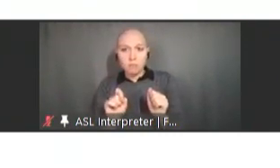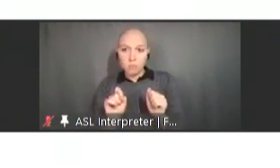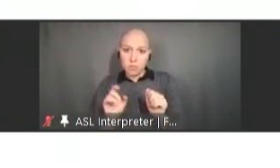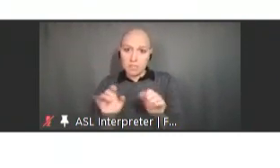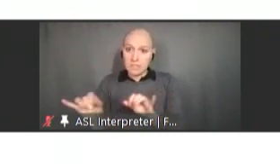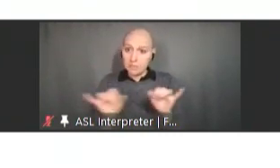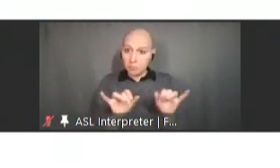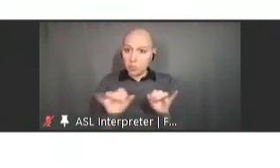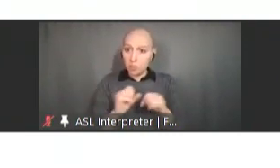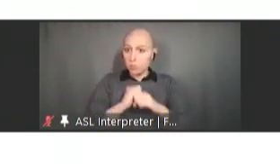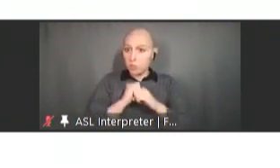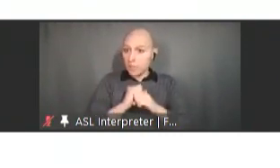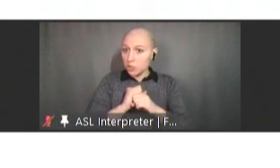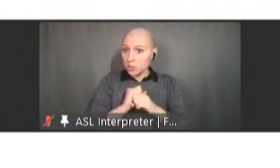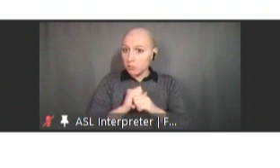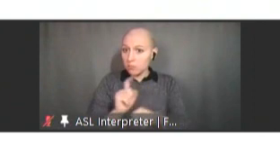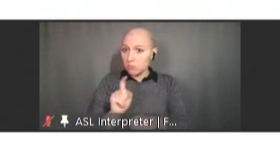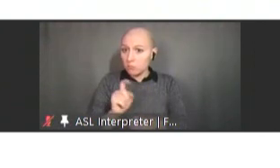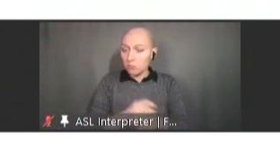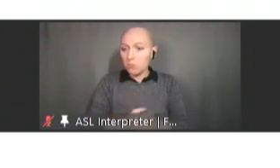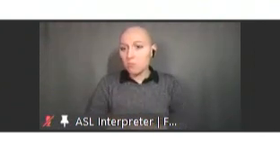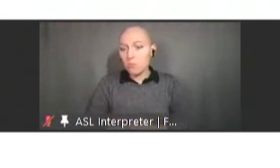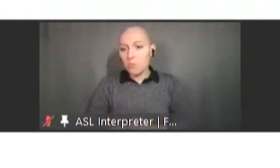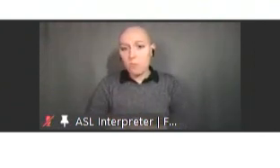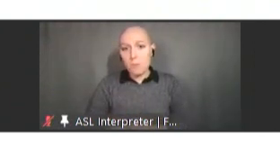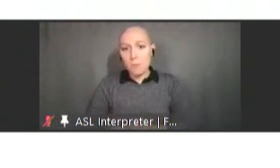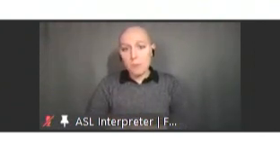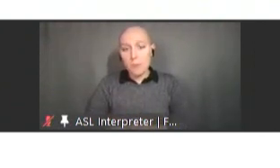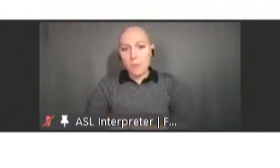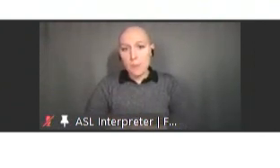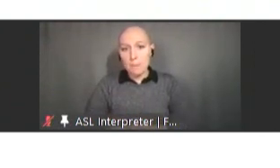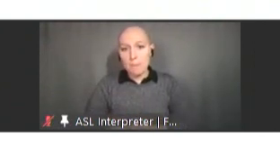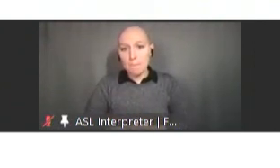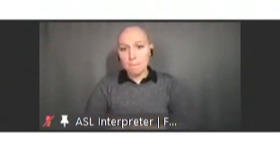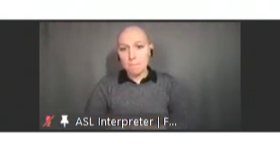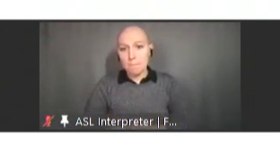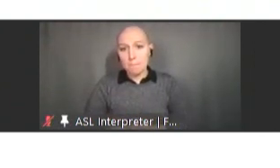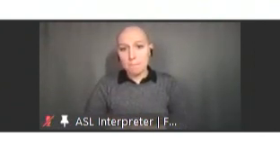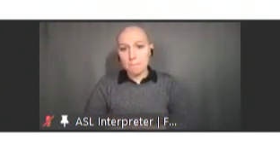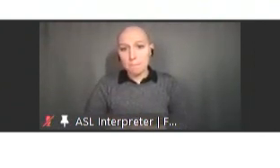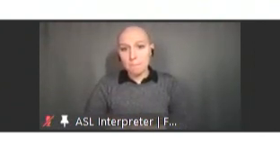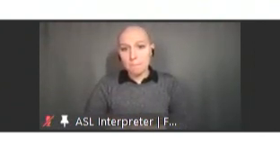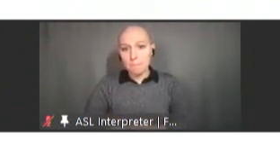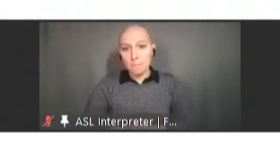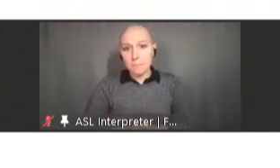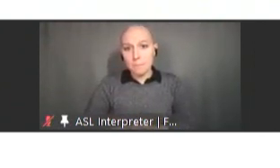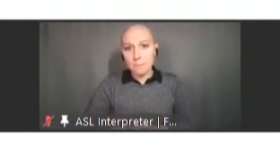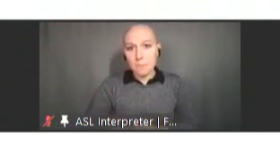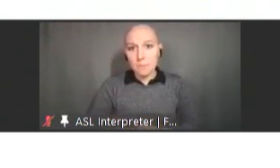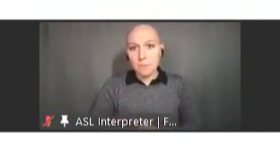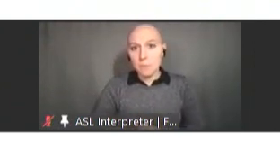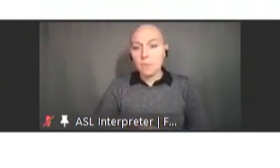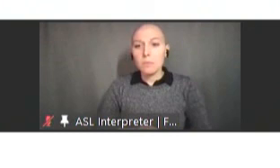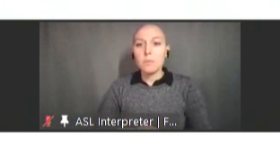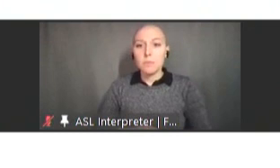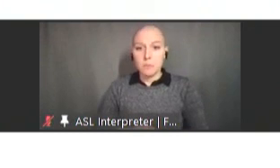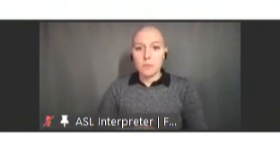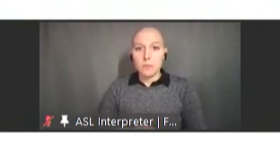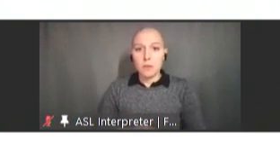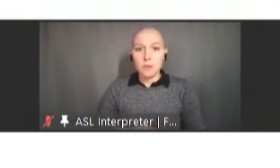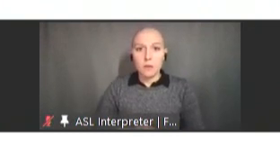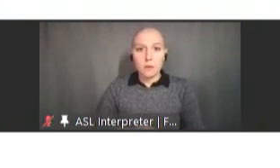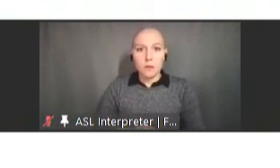Kizzmekia Corbett: So, I don't have the answer all the way for your question,